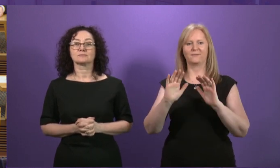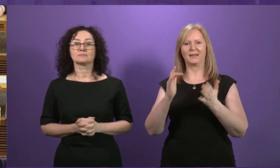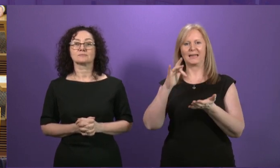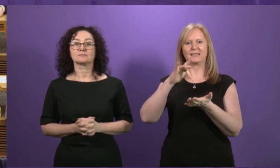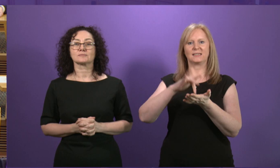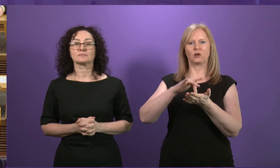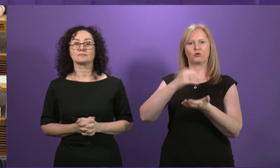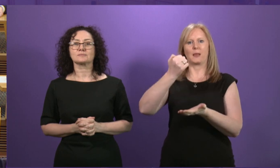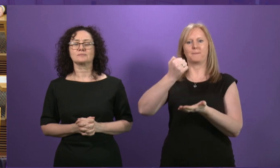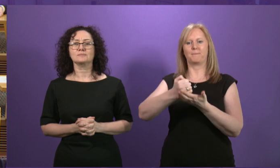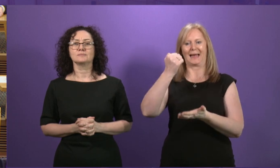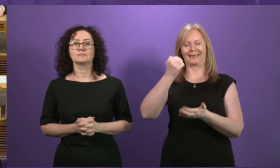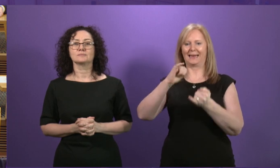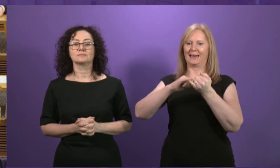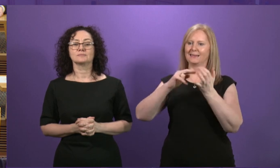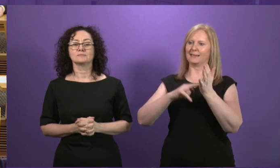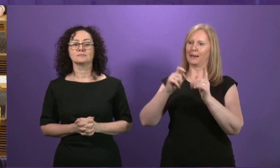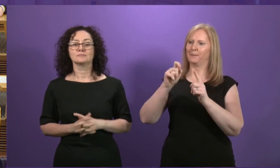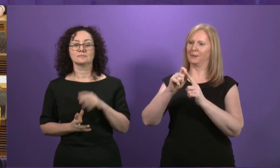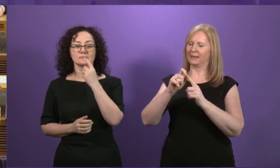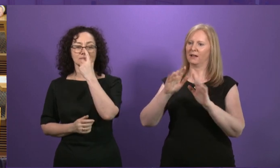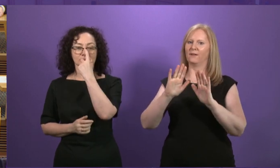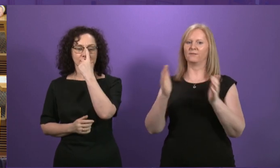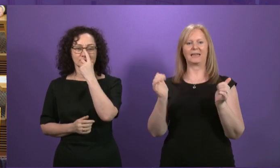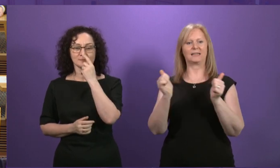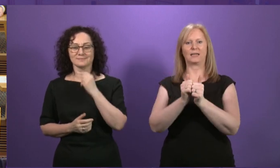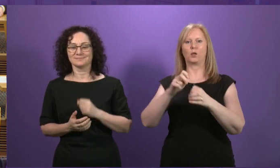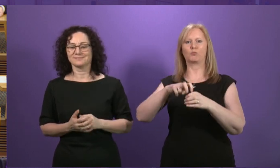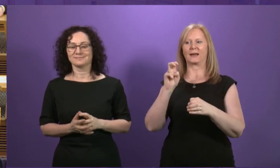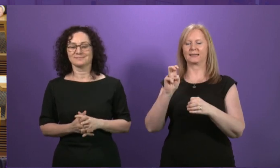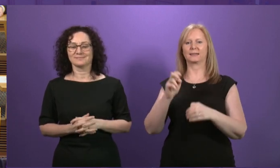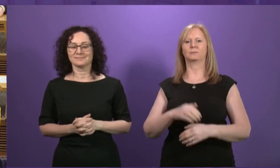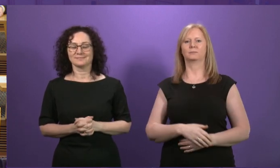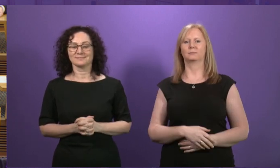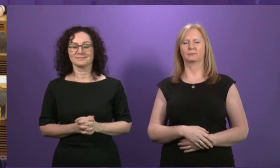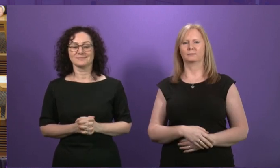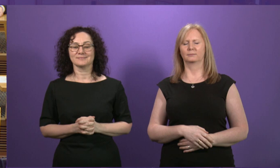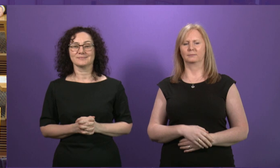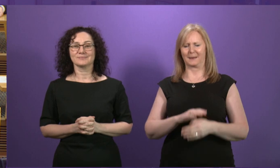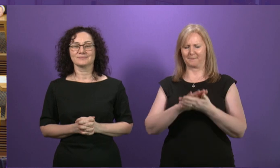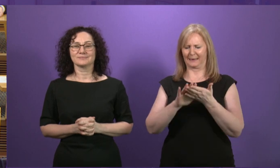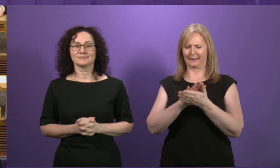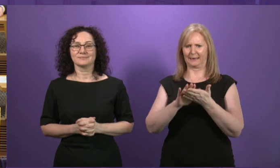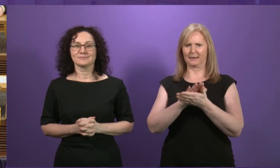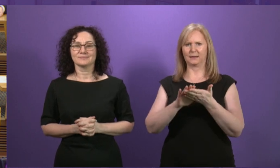It is the SNP’s very own no-deal exit, and it would mean building up substantial foreign